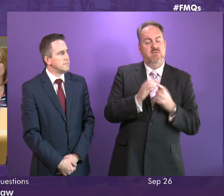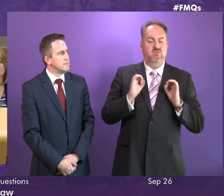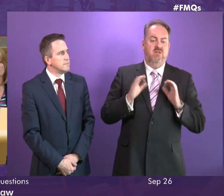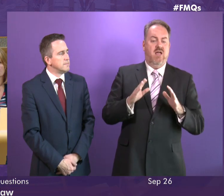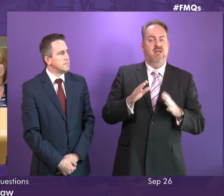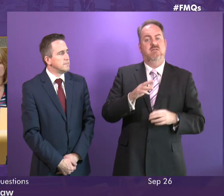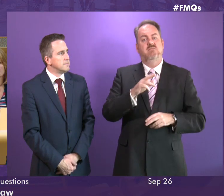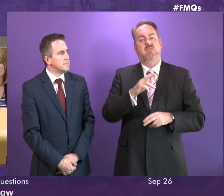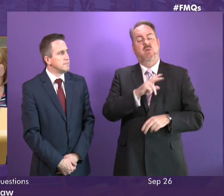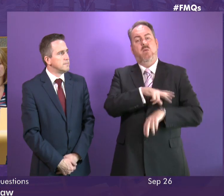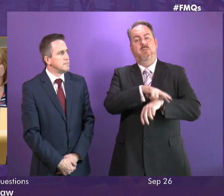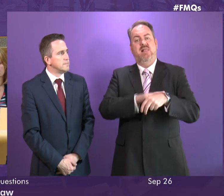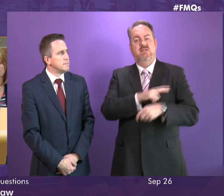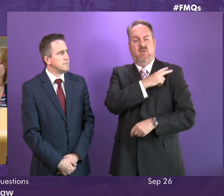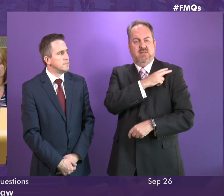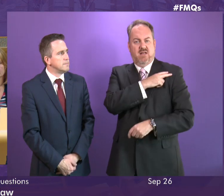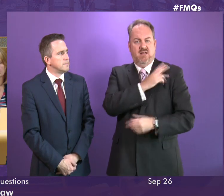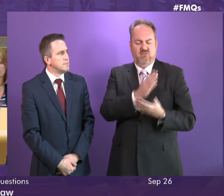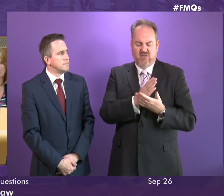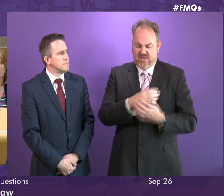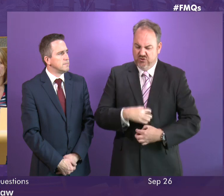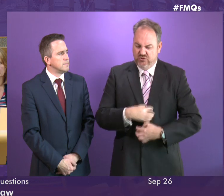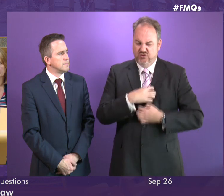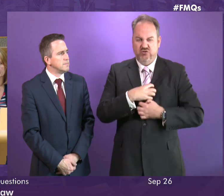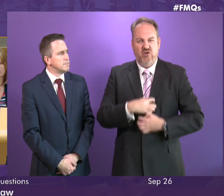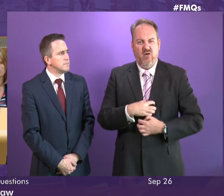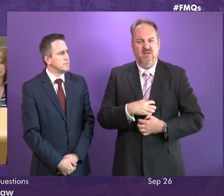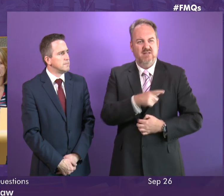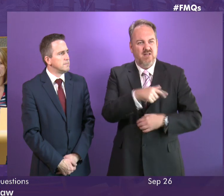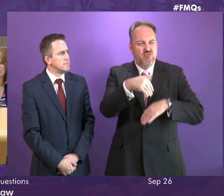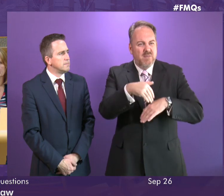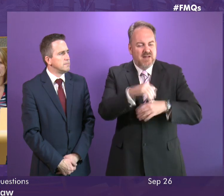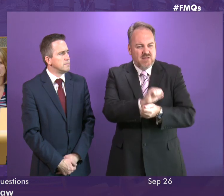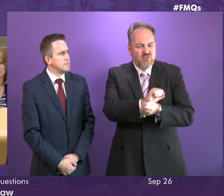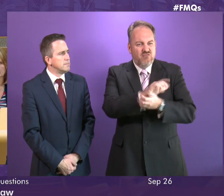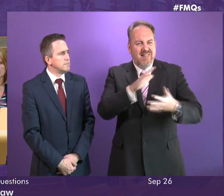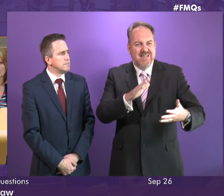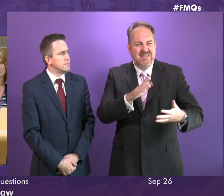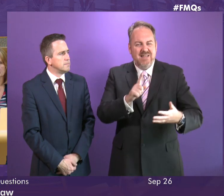“It is an affront to see serious offenders released to re-offend, particularly in cases